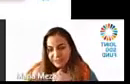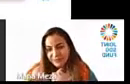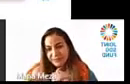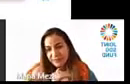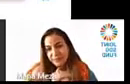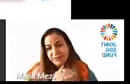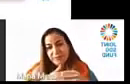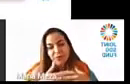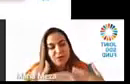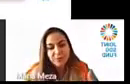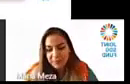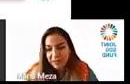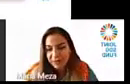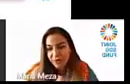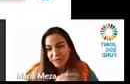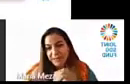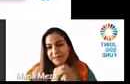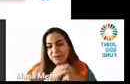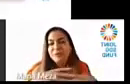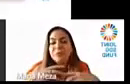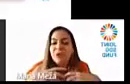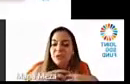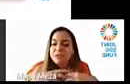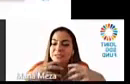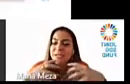over time, nor is it very friendly to the environment. So we're looking for those